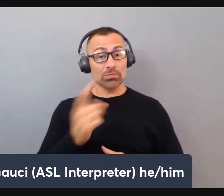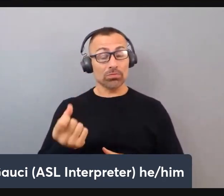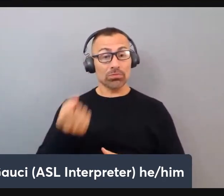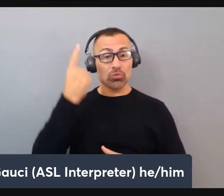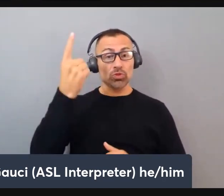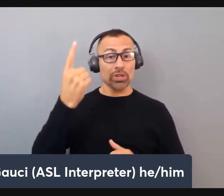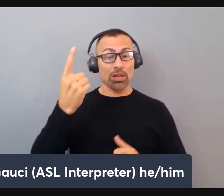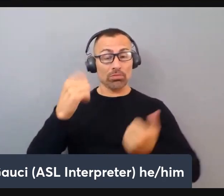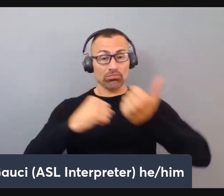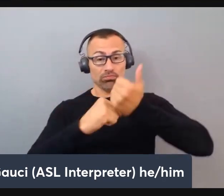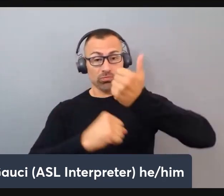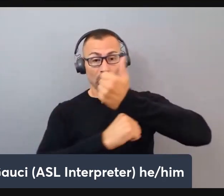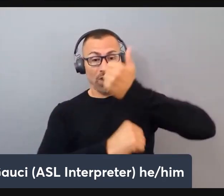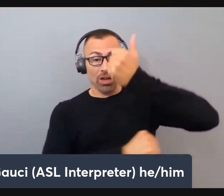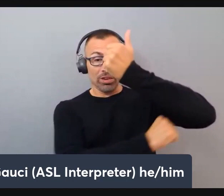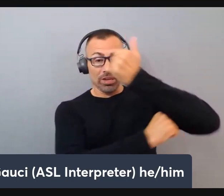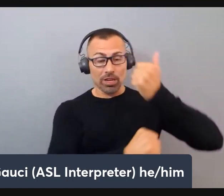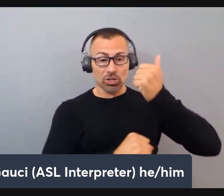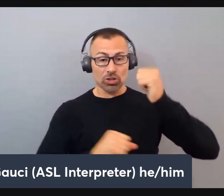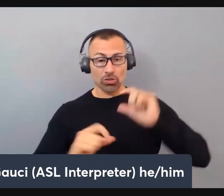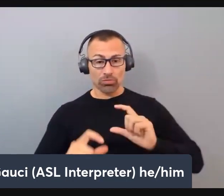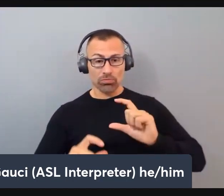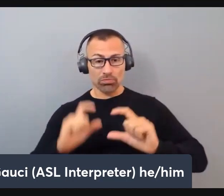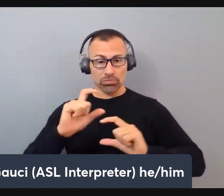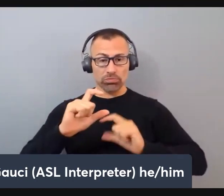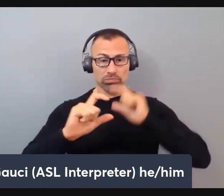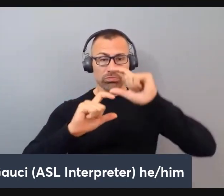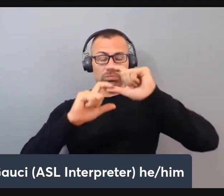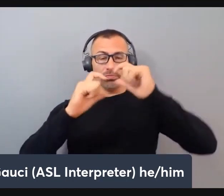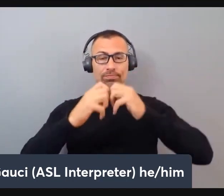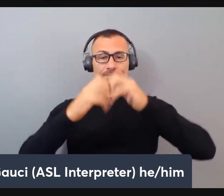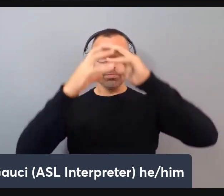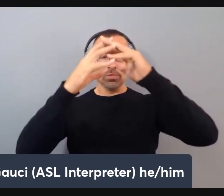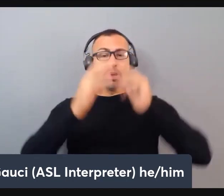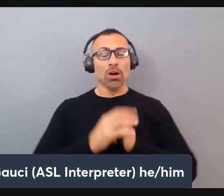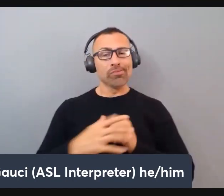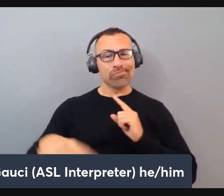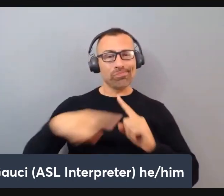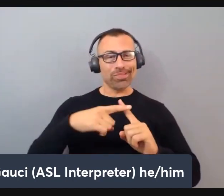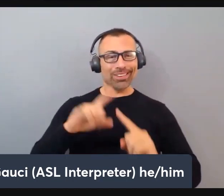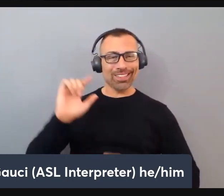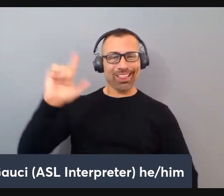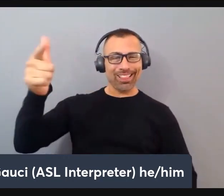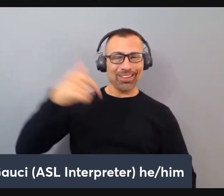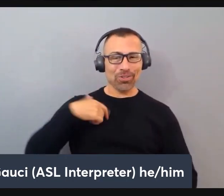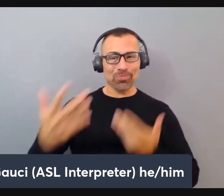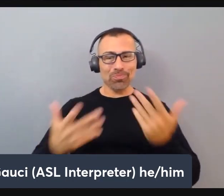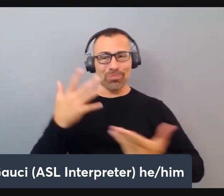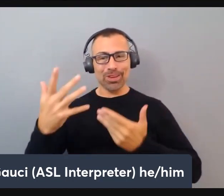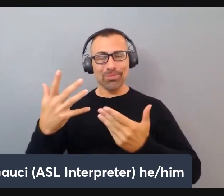and then, also getting a touch into the cloud once you're ready for that. So, no, that's awesome.